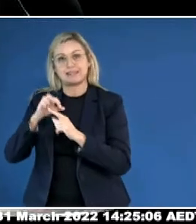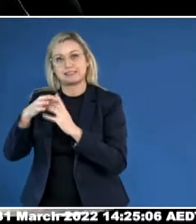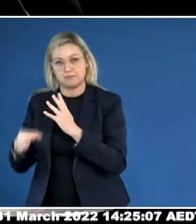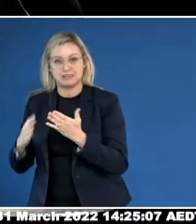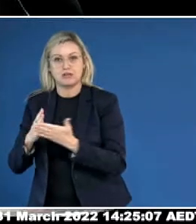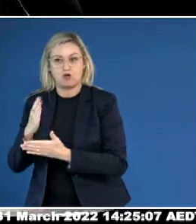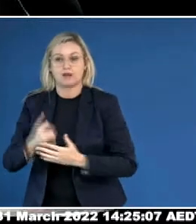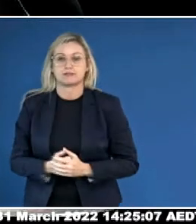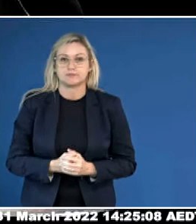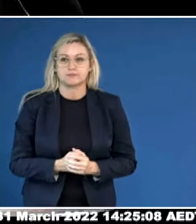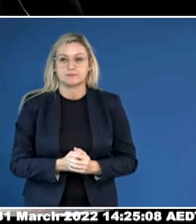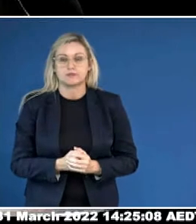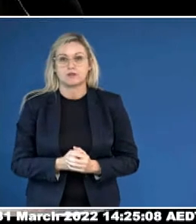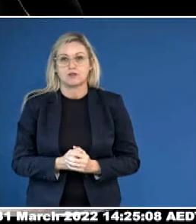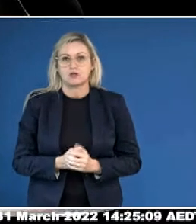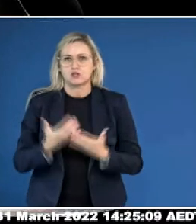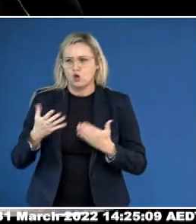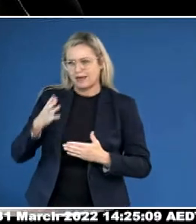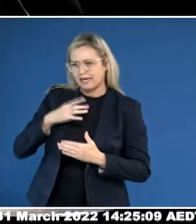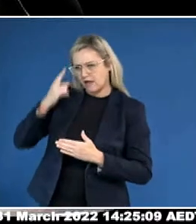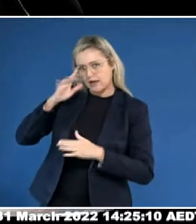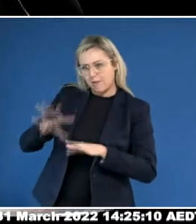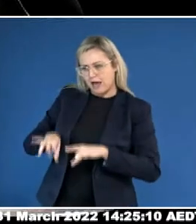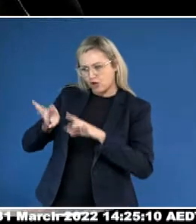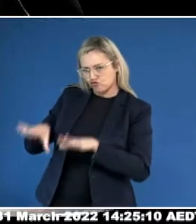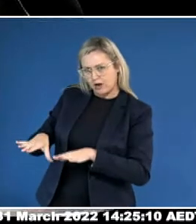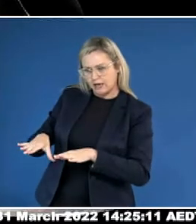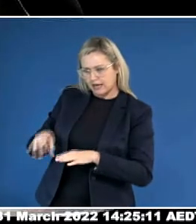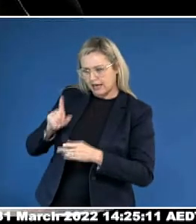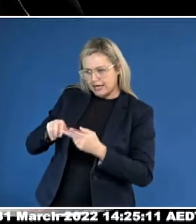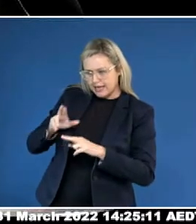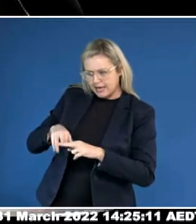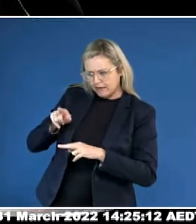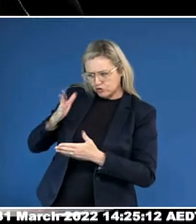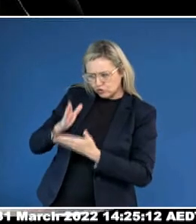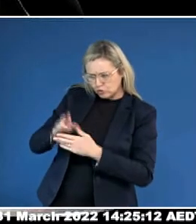performance under those international human rights treaties that we are a party to, there